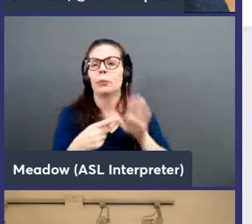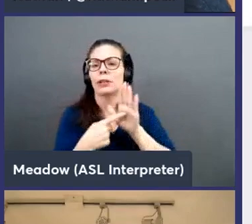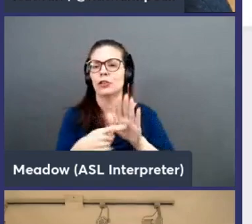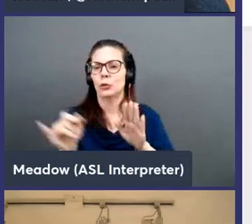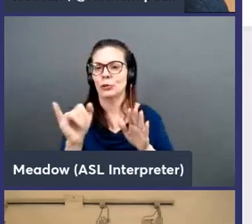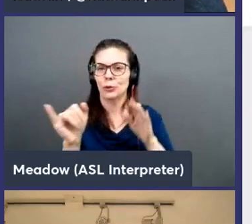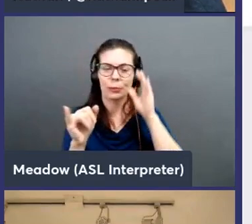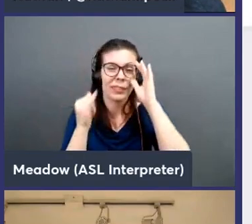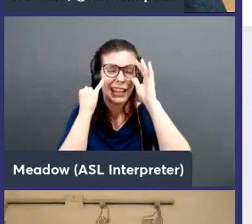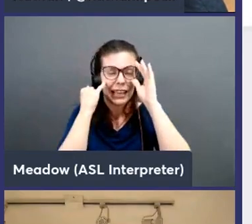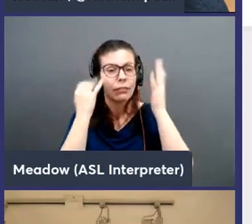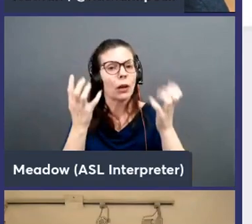if I wanted to run